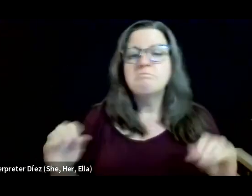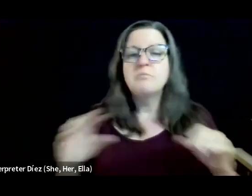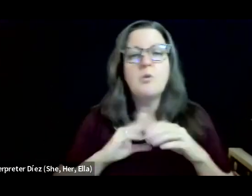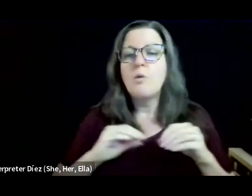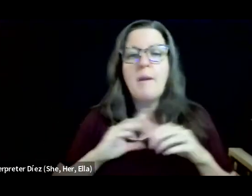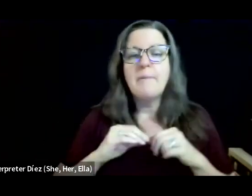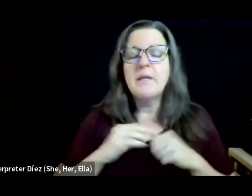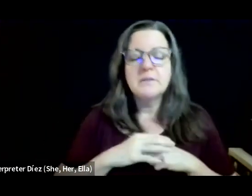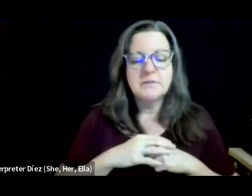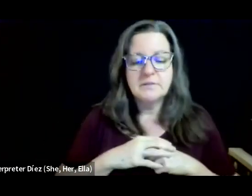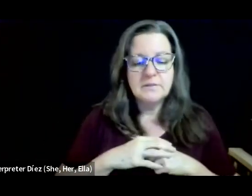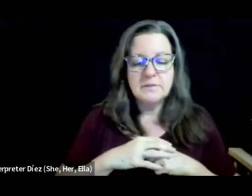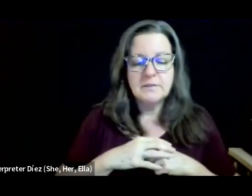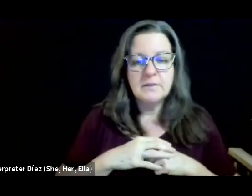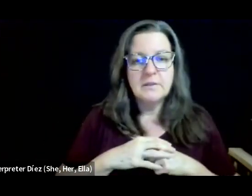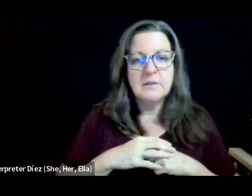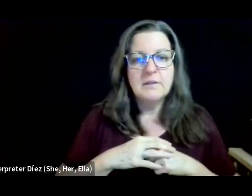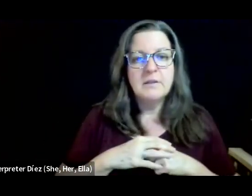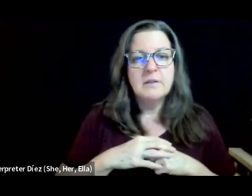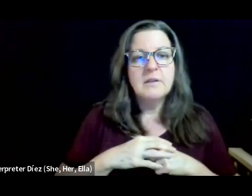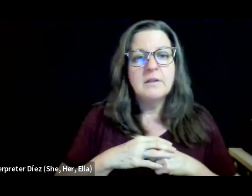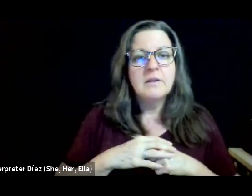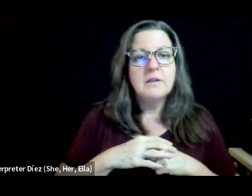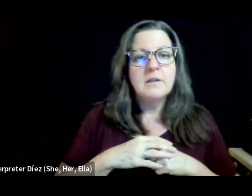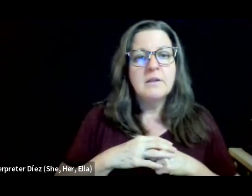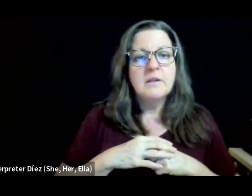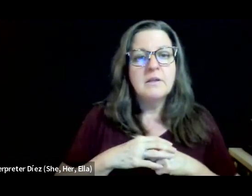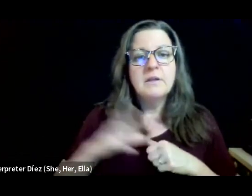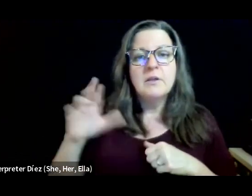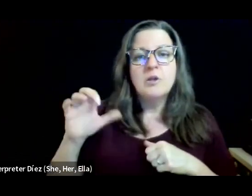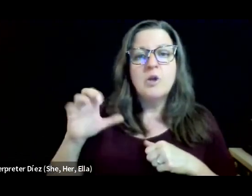Rick, live long and prosper.